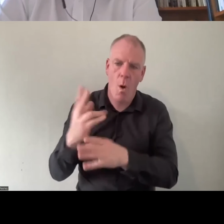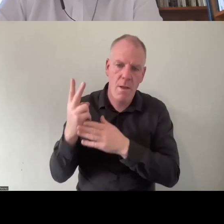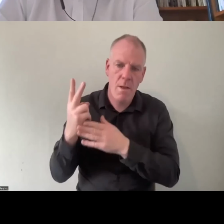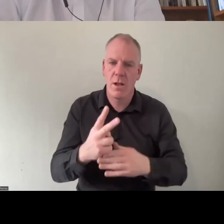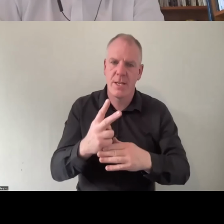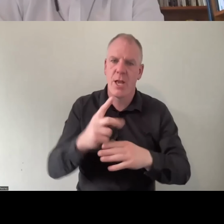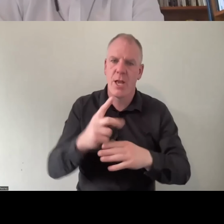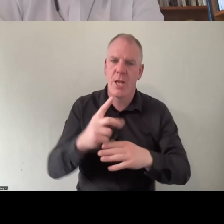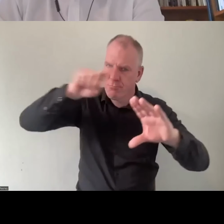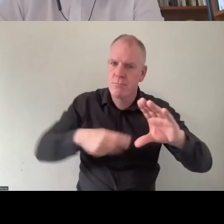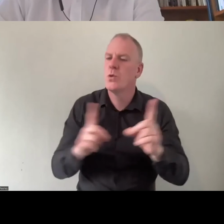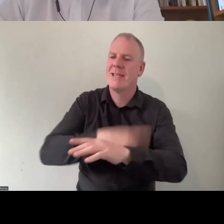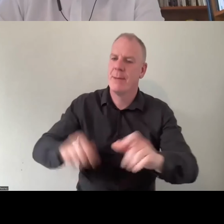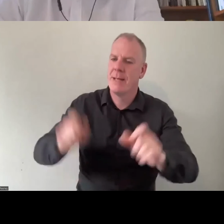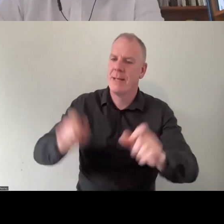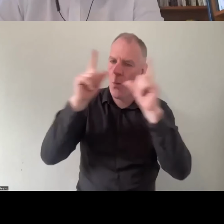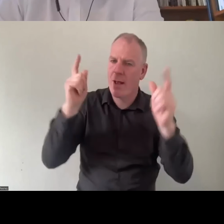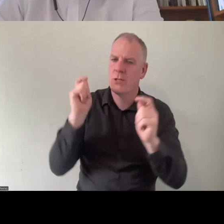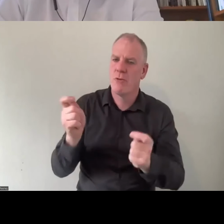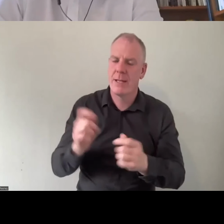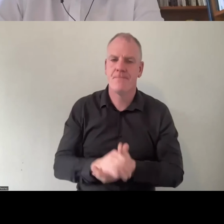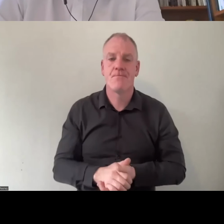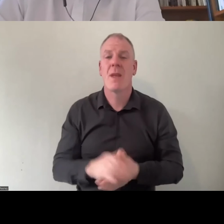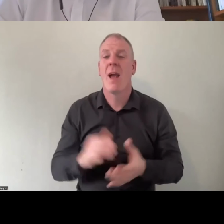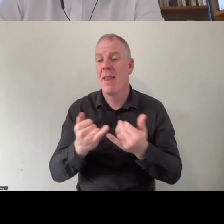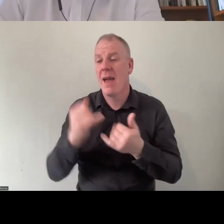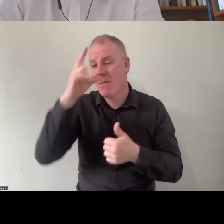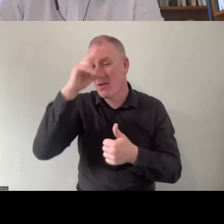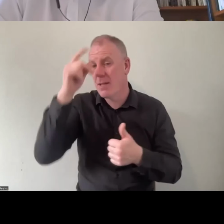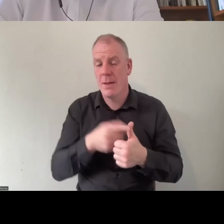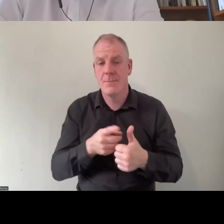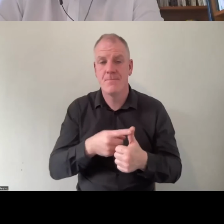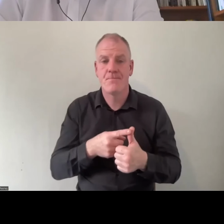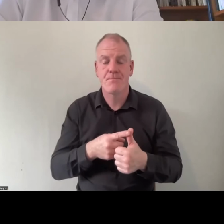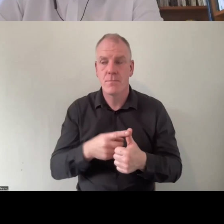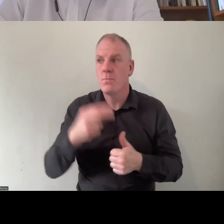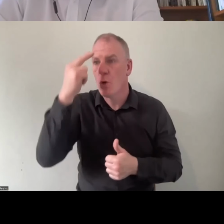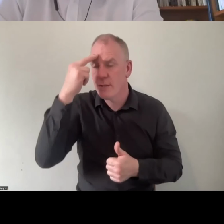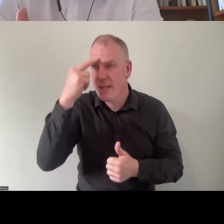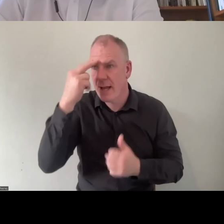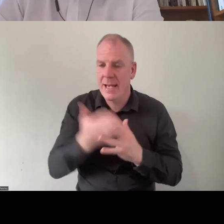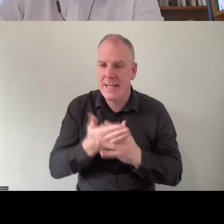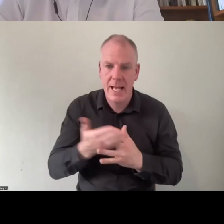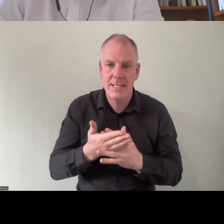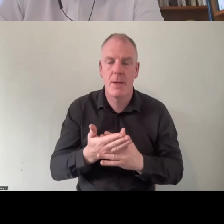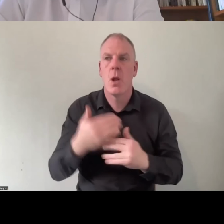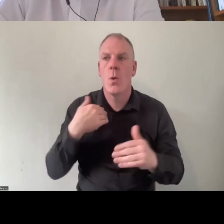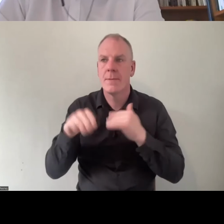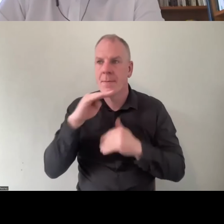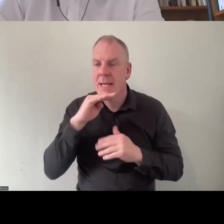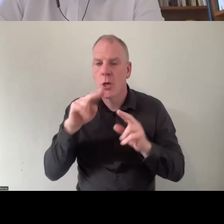should undergo general disability awareness training. It covers things like your understanding of accessibility and Universal Design,